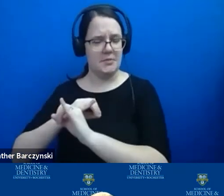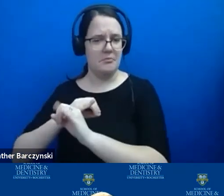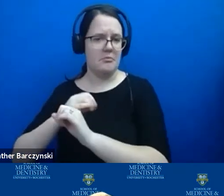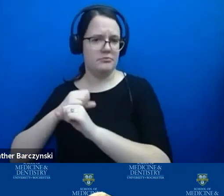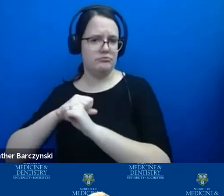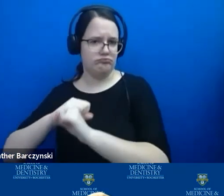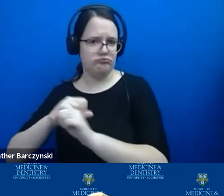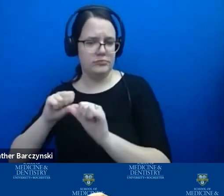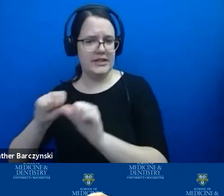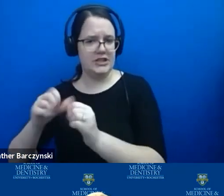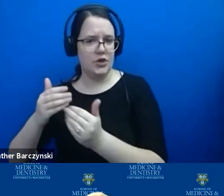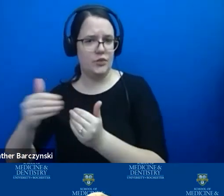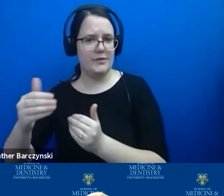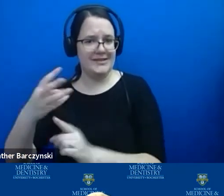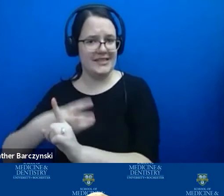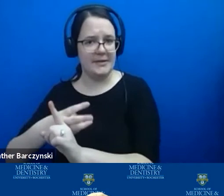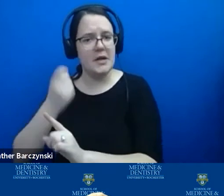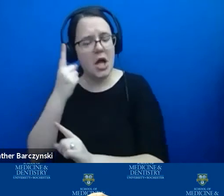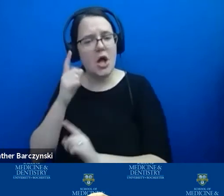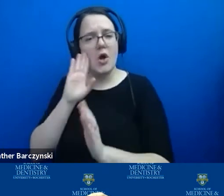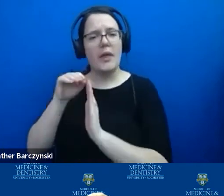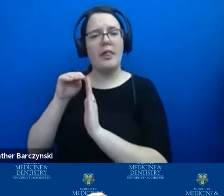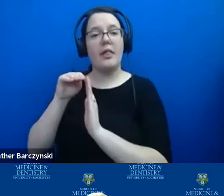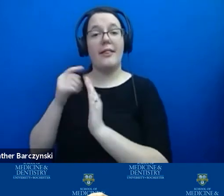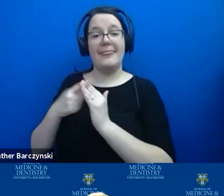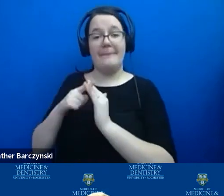it goes down a little bit initially but then stable uh becomes more stable